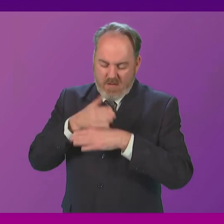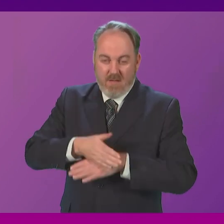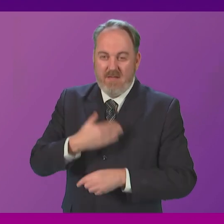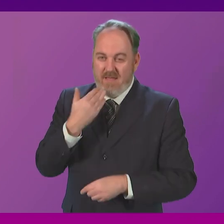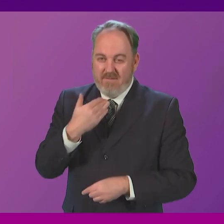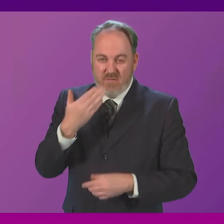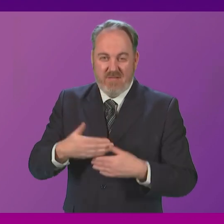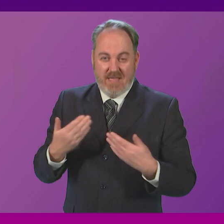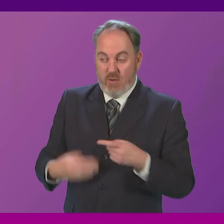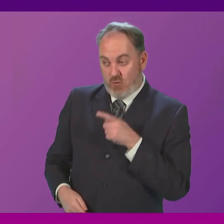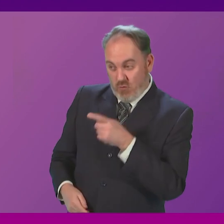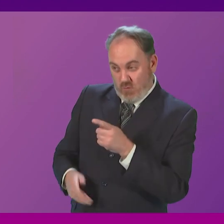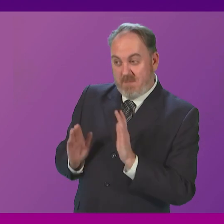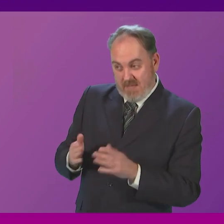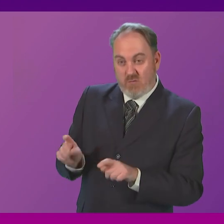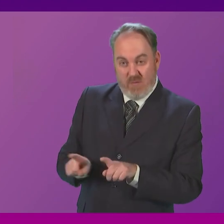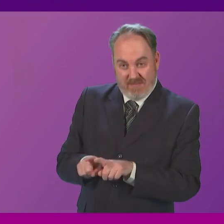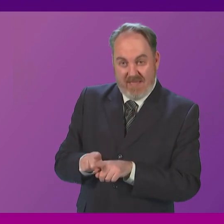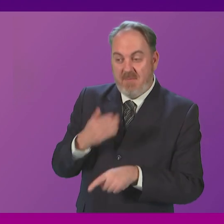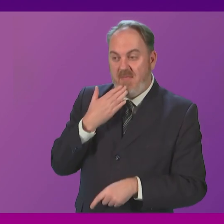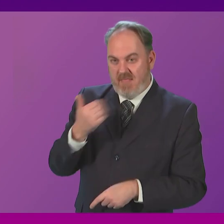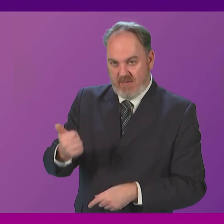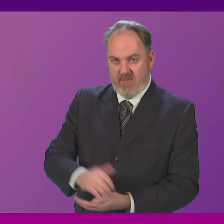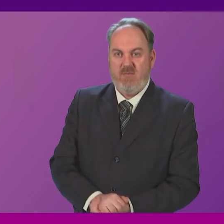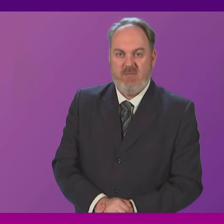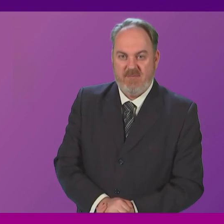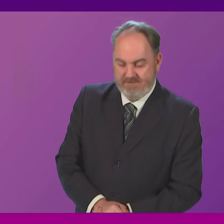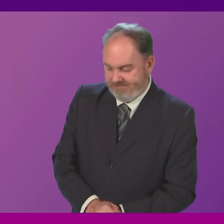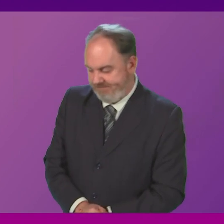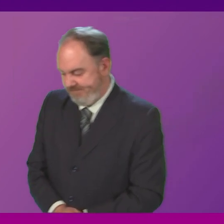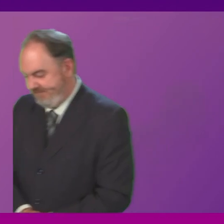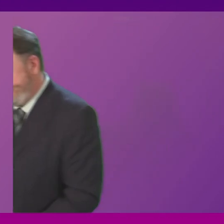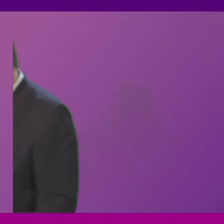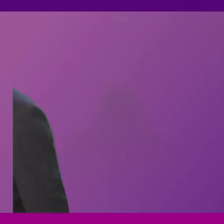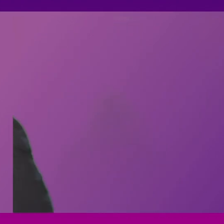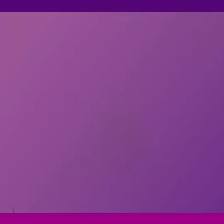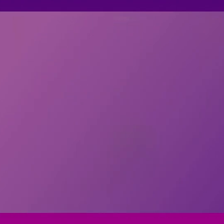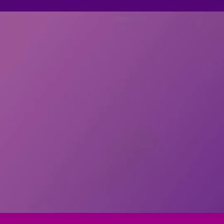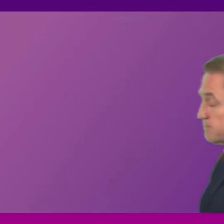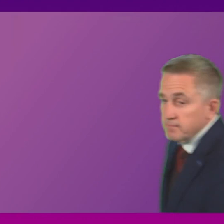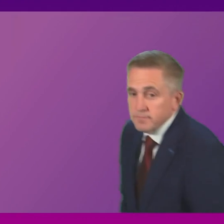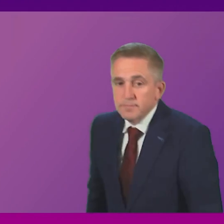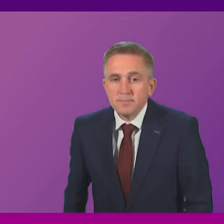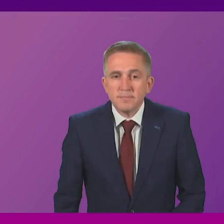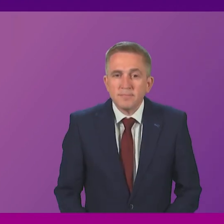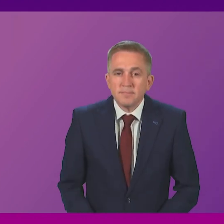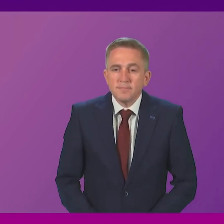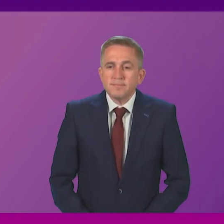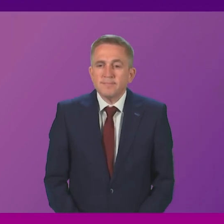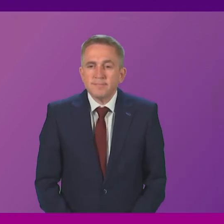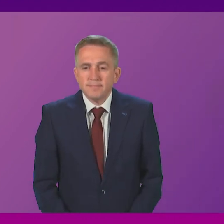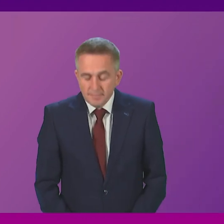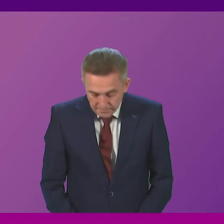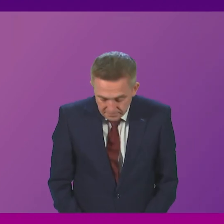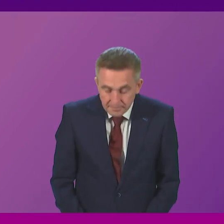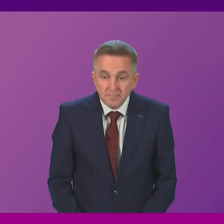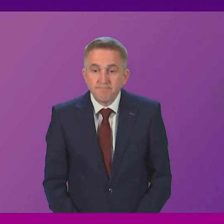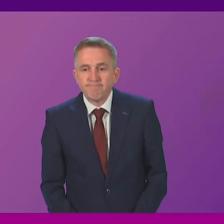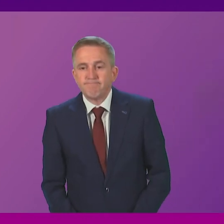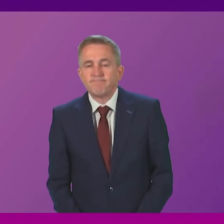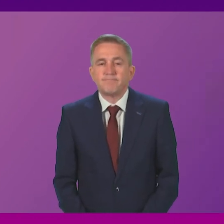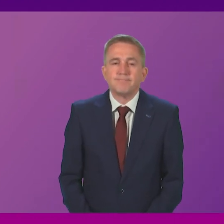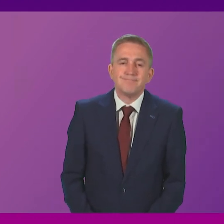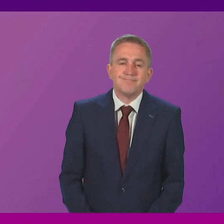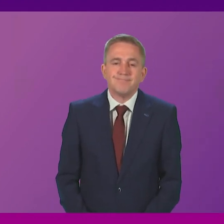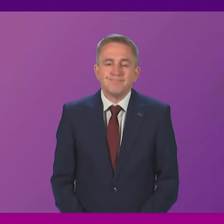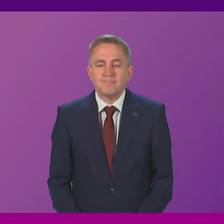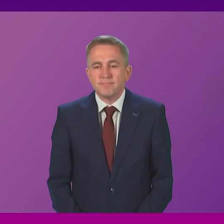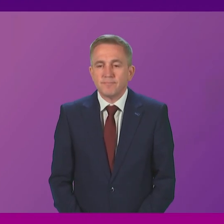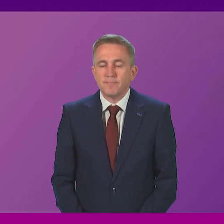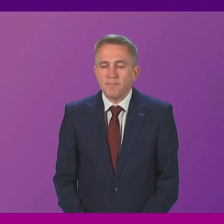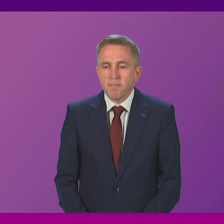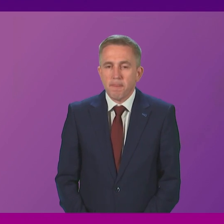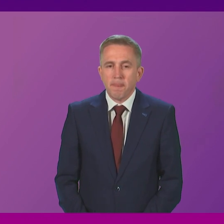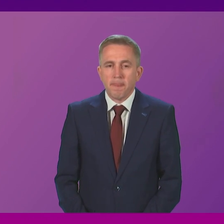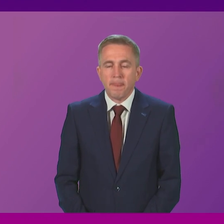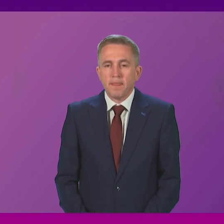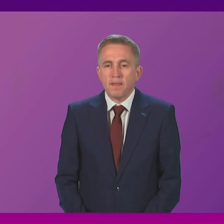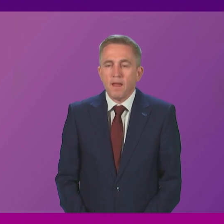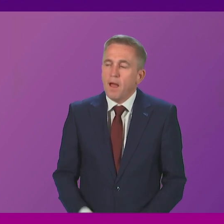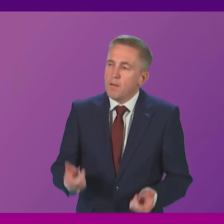Humza Yousaf must do the same.